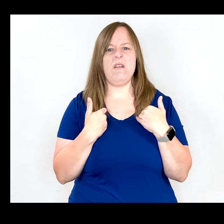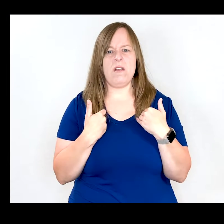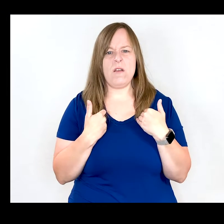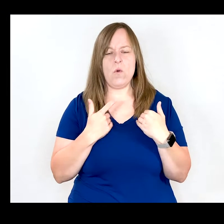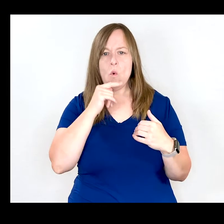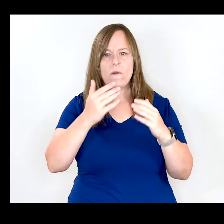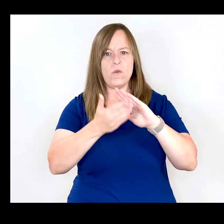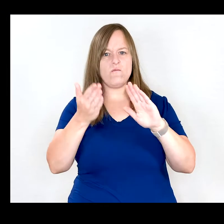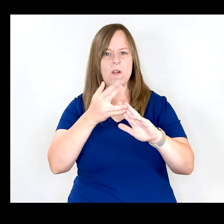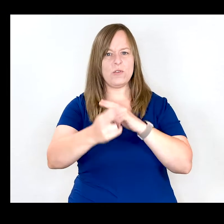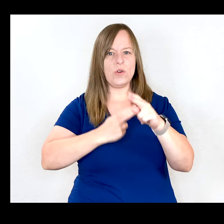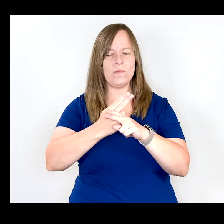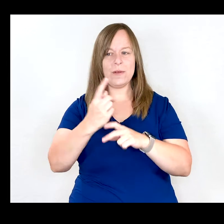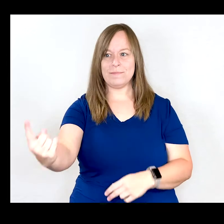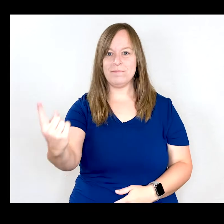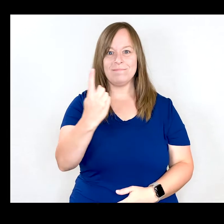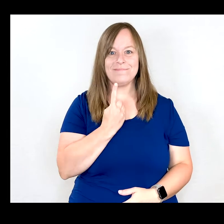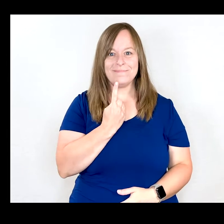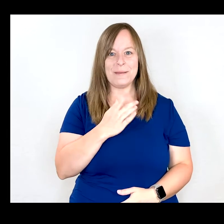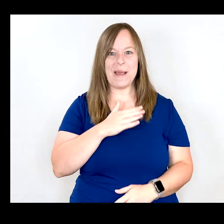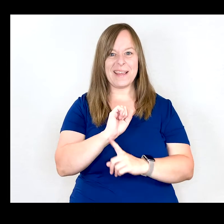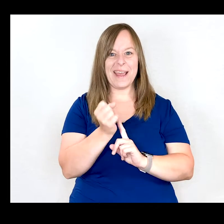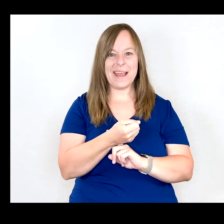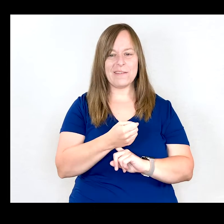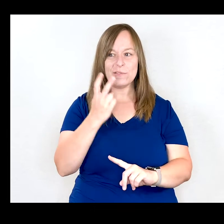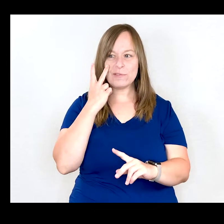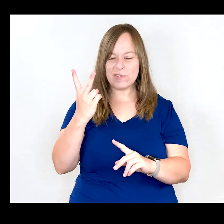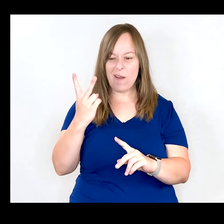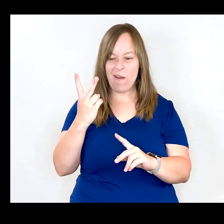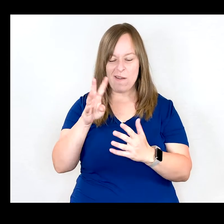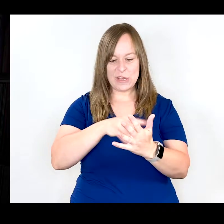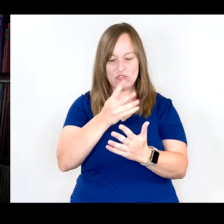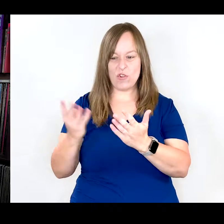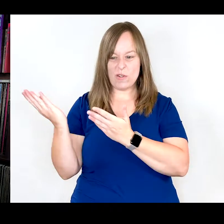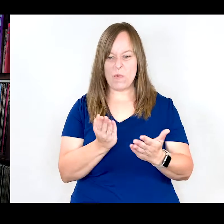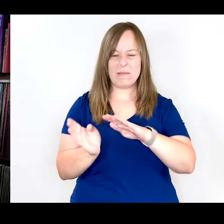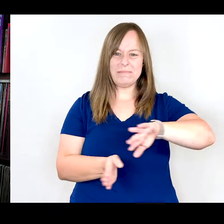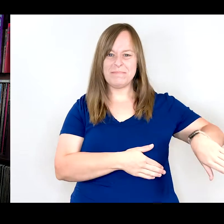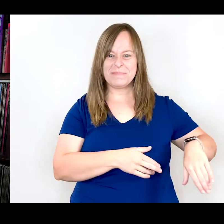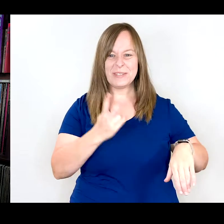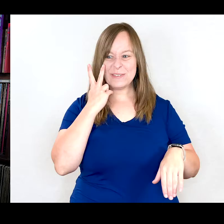That's when whoever runs the universe put you on my case. You saw beyond the chart you brought,